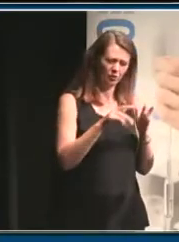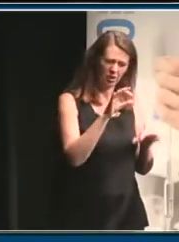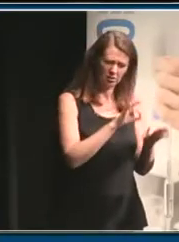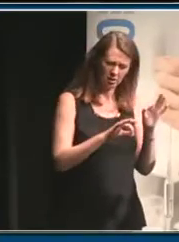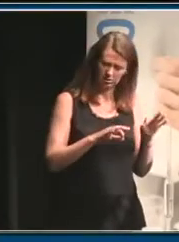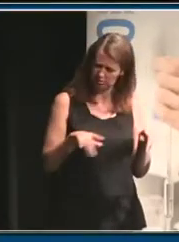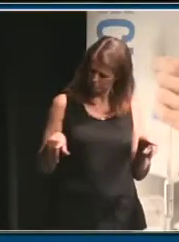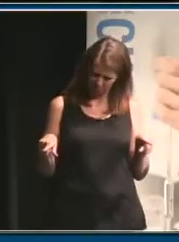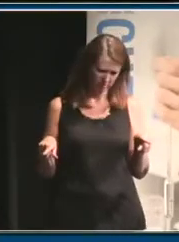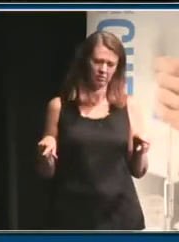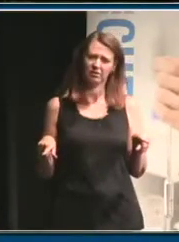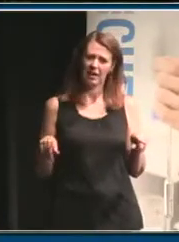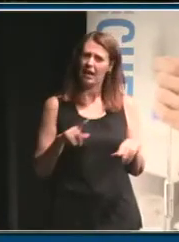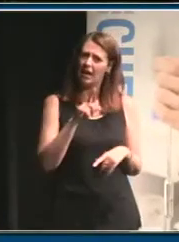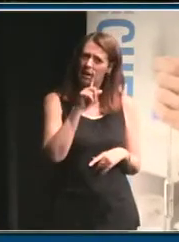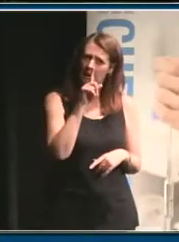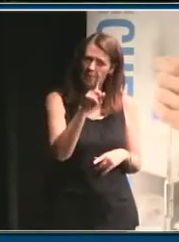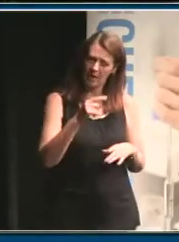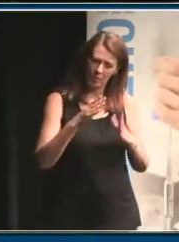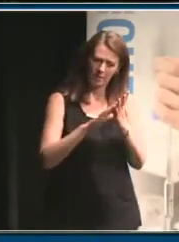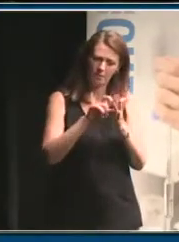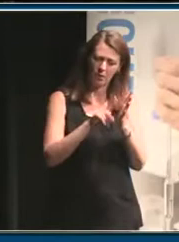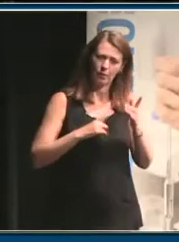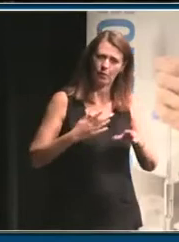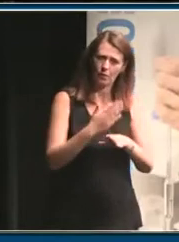But wait a minute my model that we've been working on with the Alzheimer’s